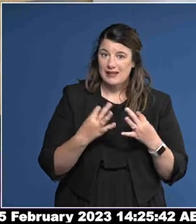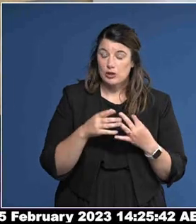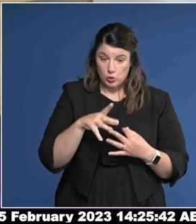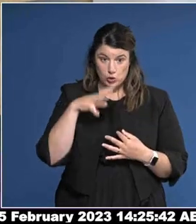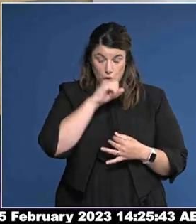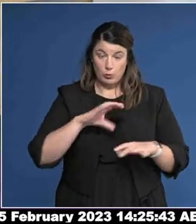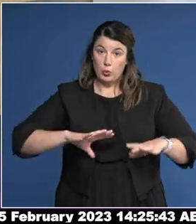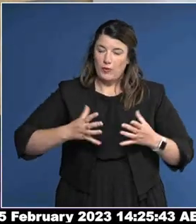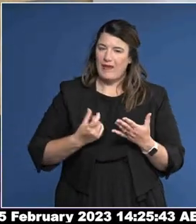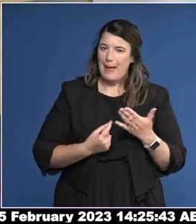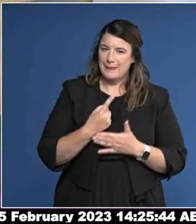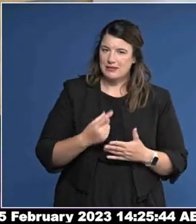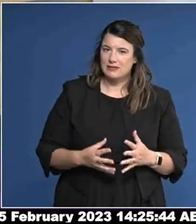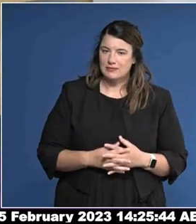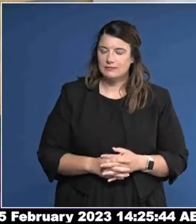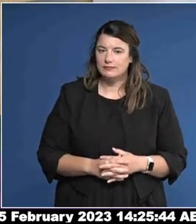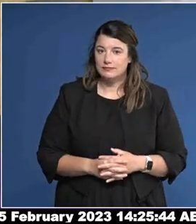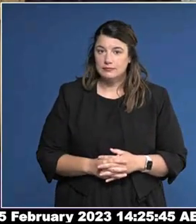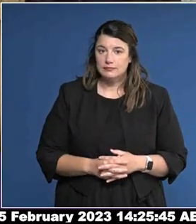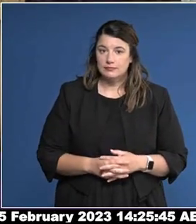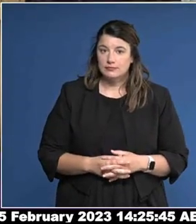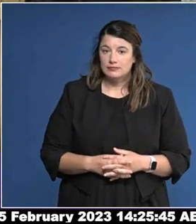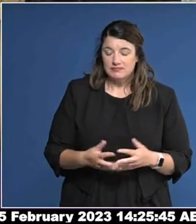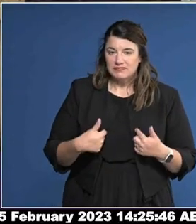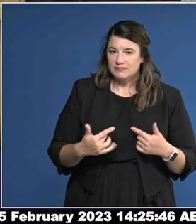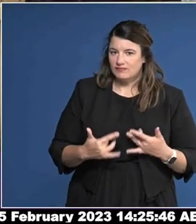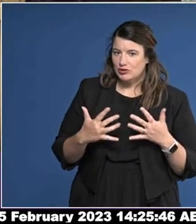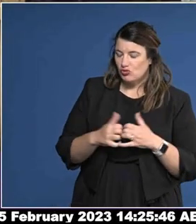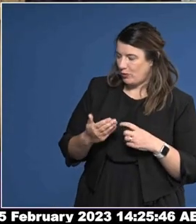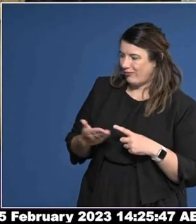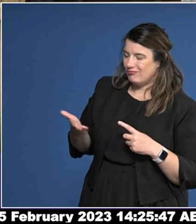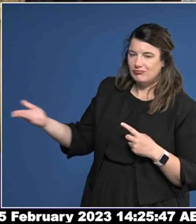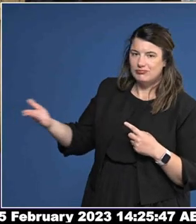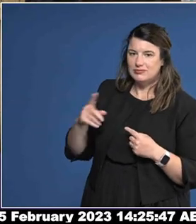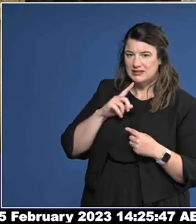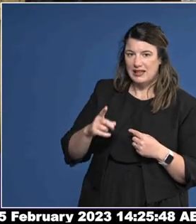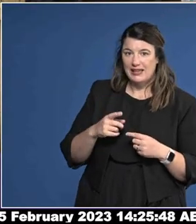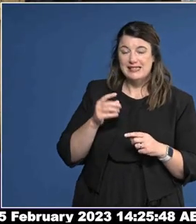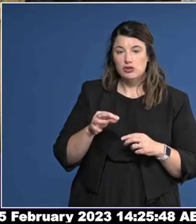Look, I think I would probably agree with my colleagues, particularly in relation to client-to-client as well.